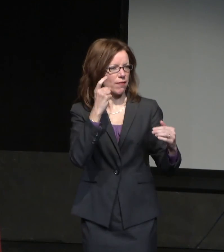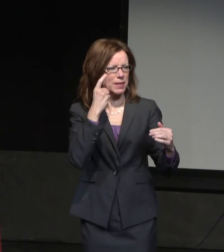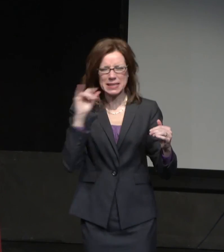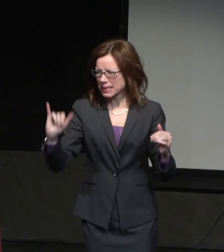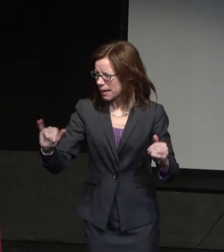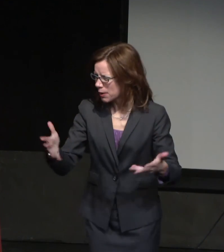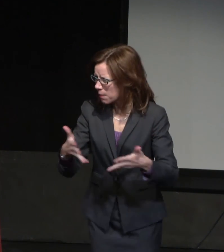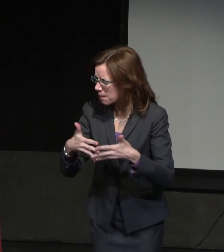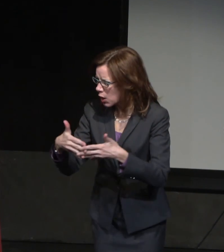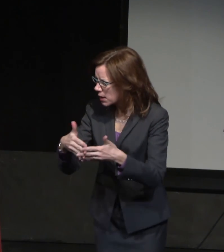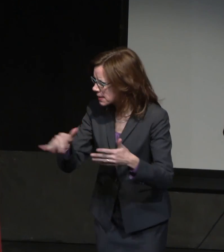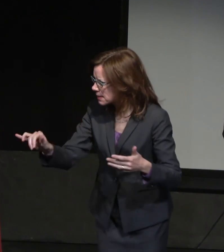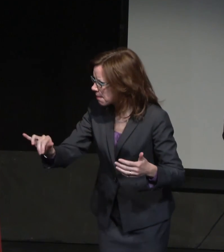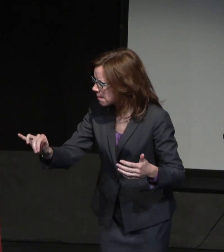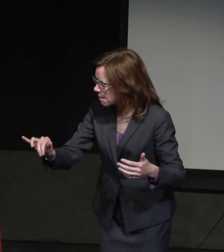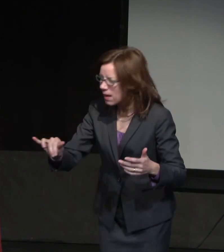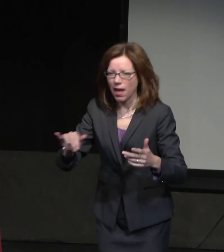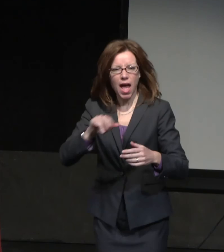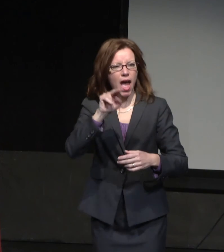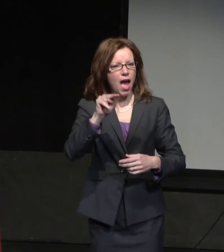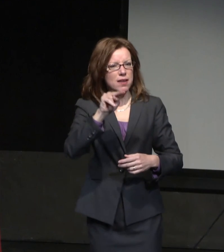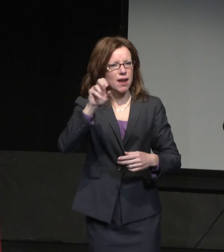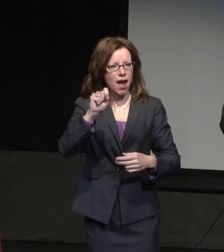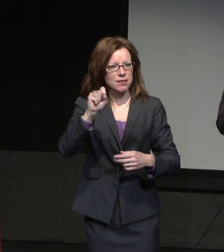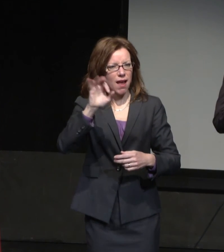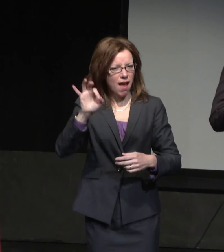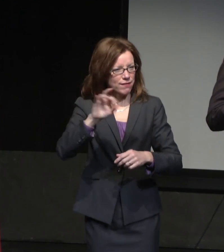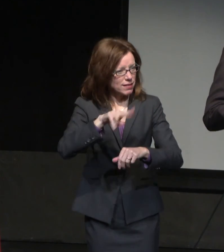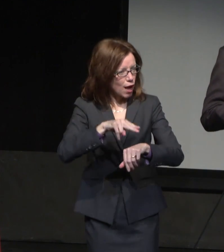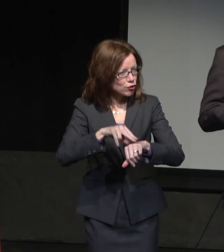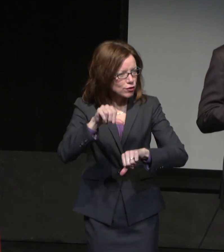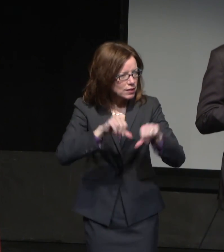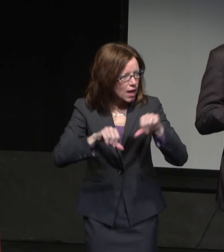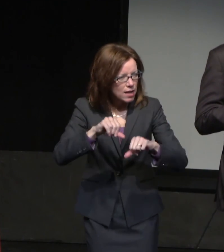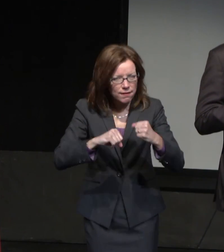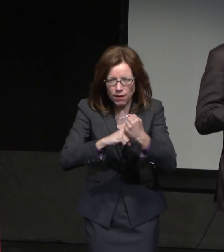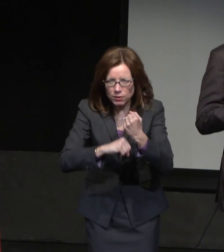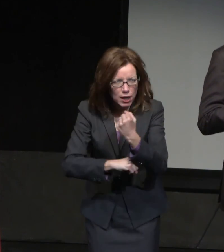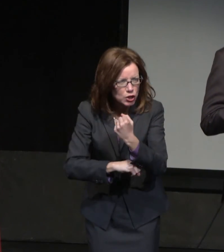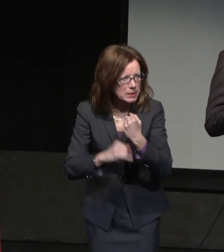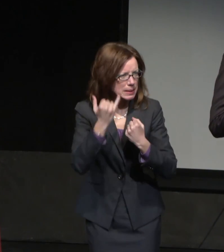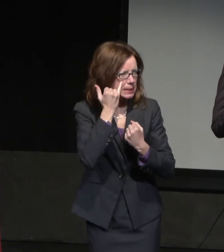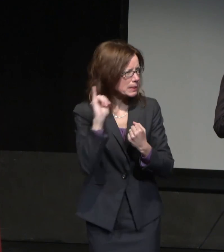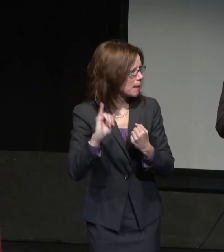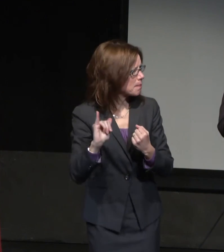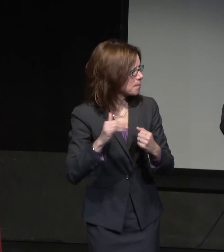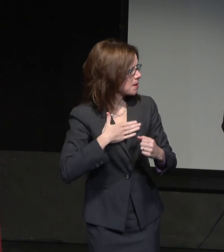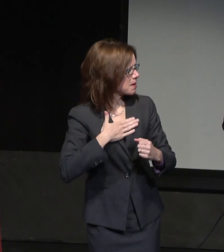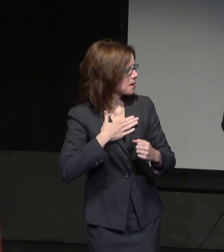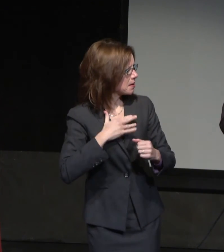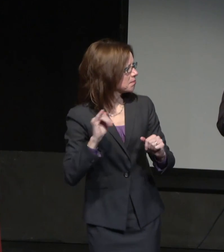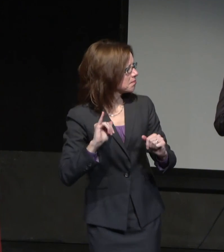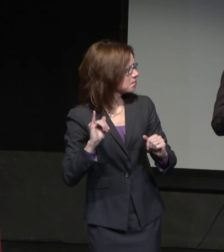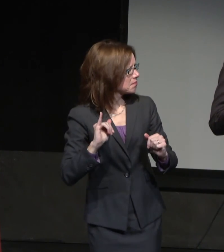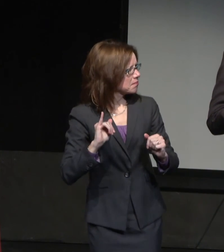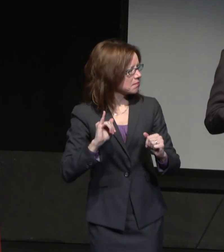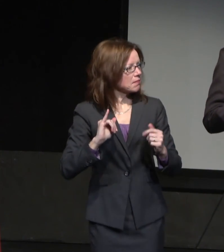where you have the National Science Foundation and places like that, which give funding to scientists,